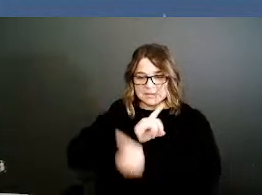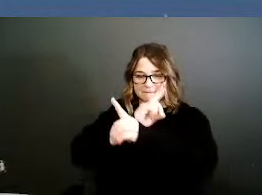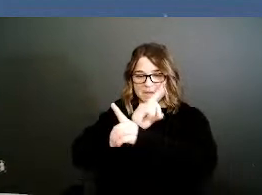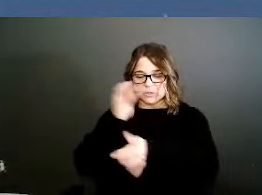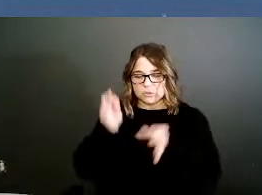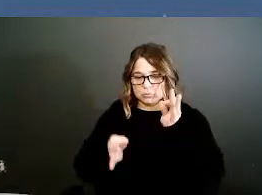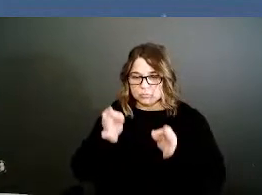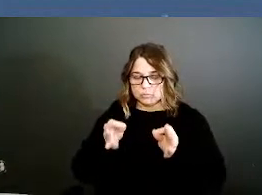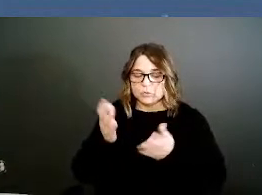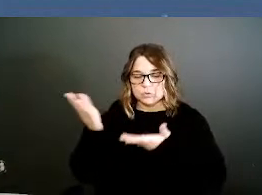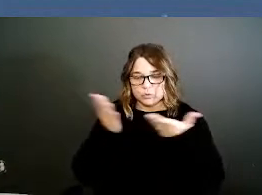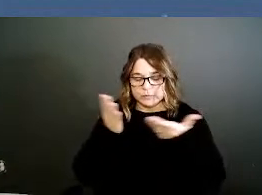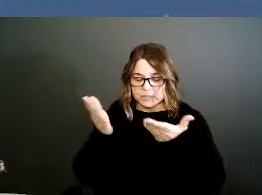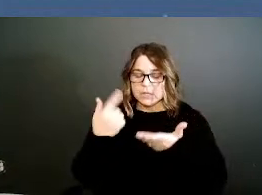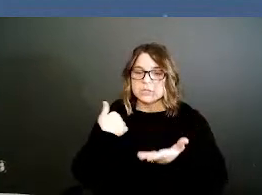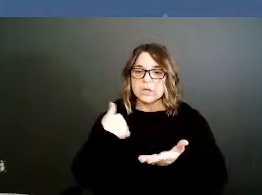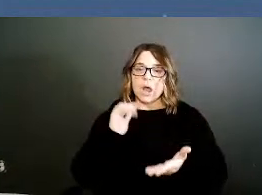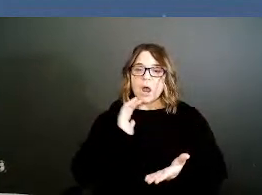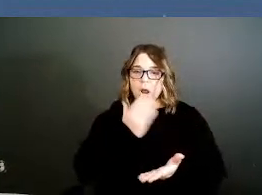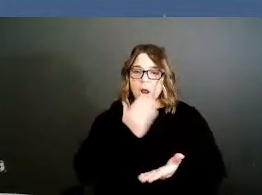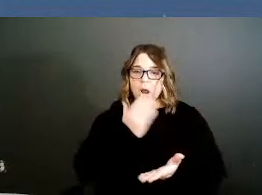OUR ORGANIZATION PROVIDES SUPPORT FOR DETAINEES AND